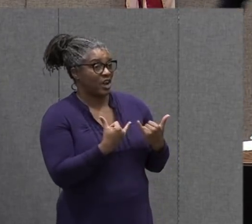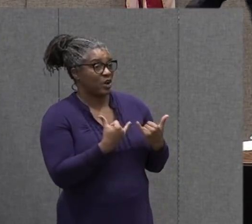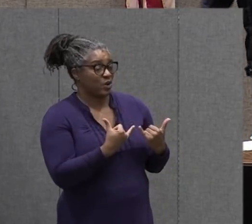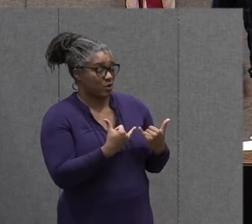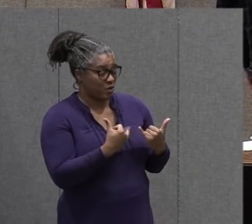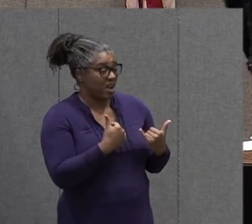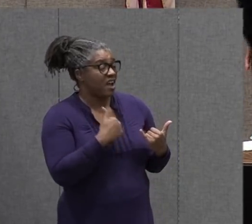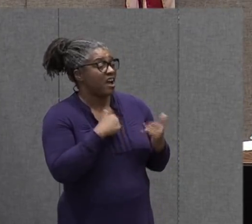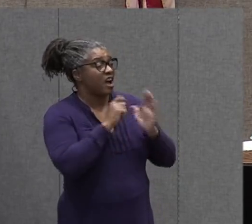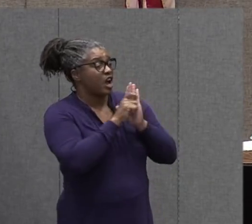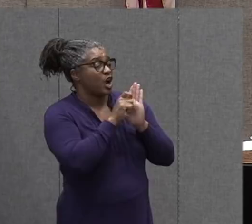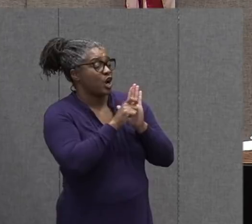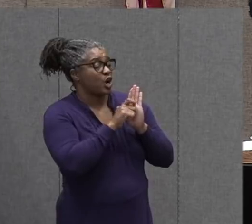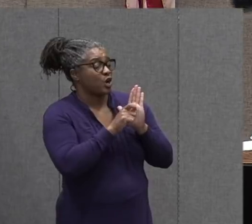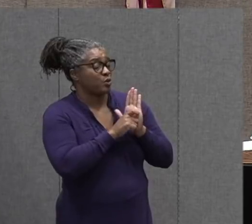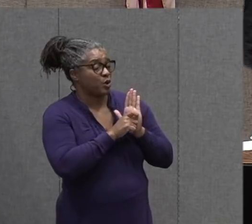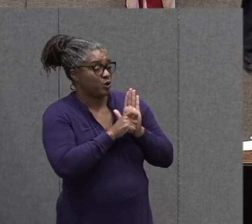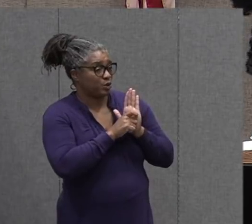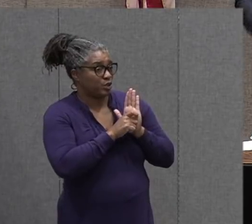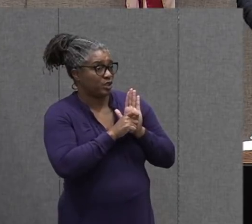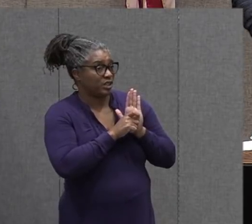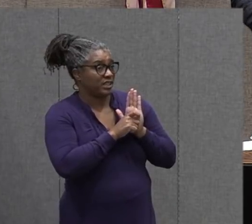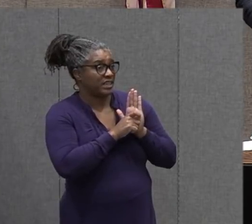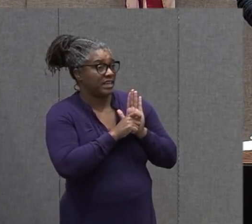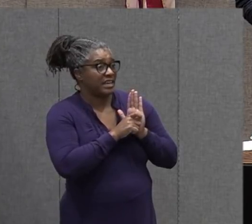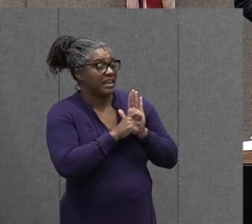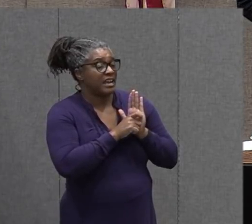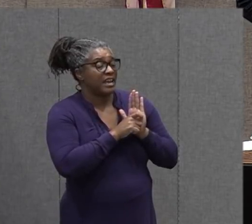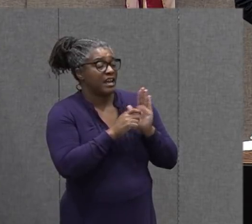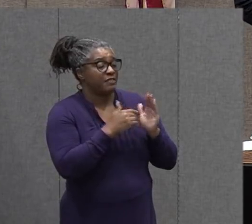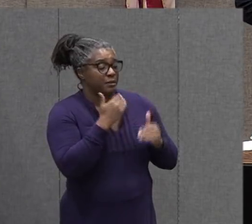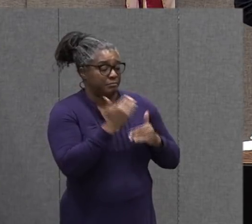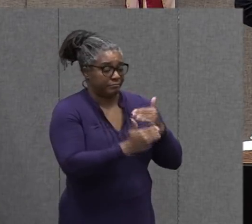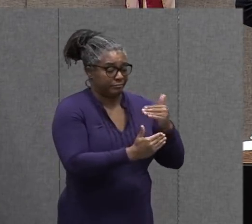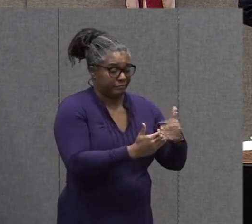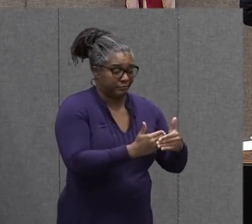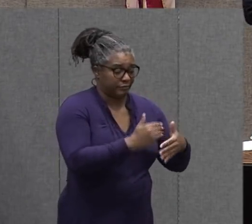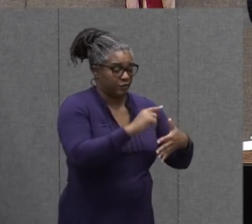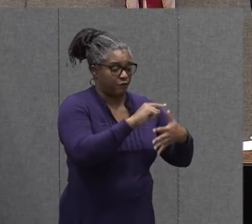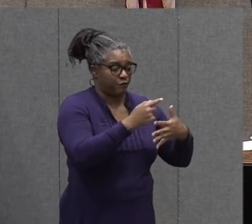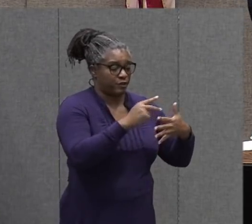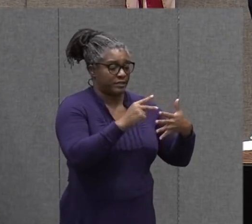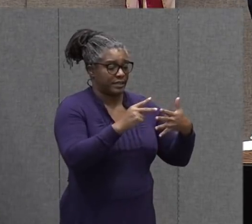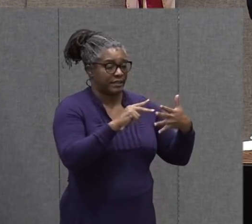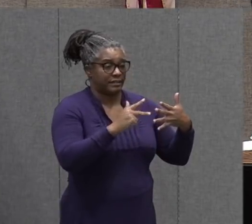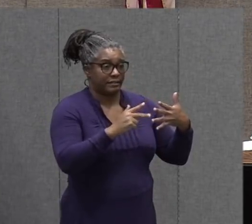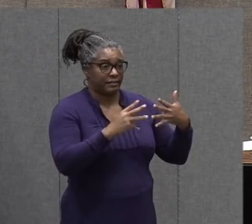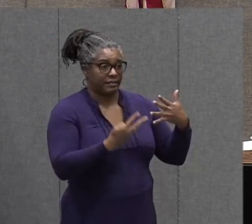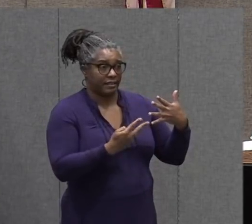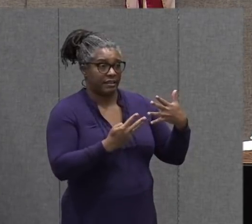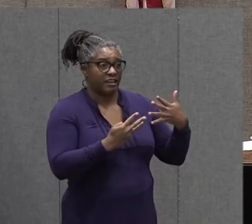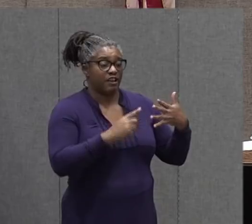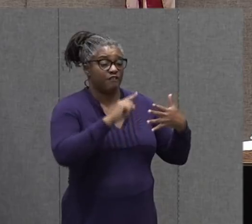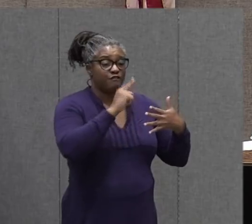using first, next, finally last, just telling everyone how to put the ingredients together, and what it would look like .